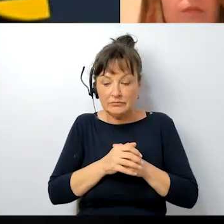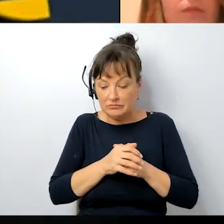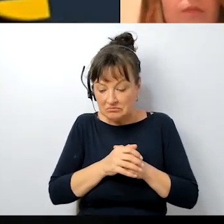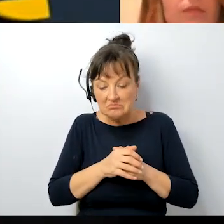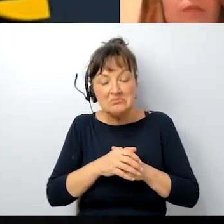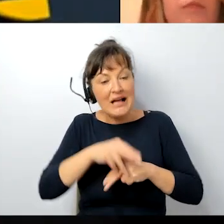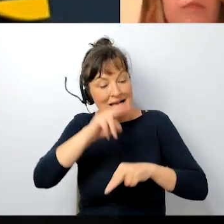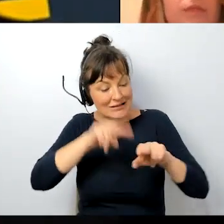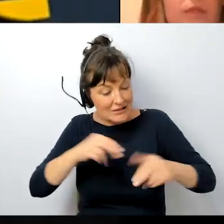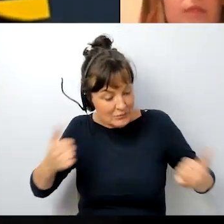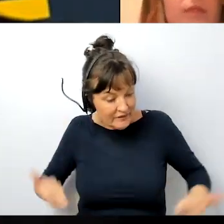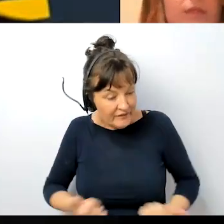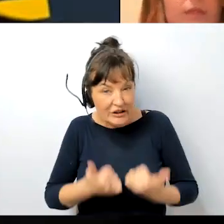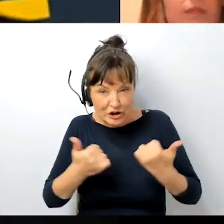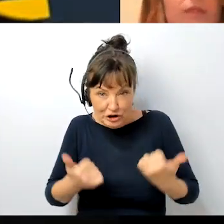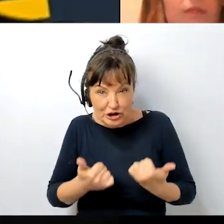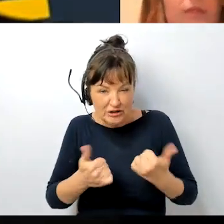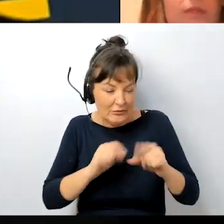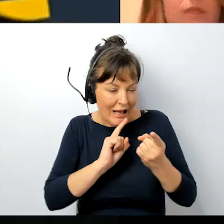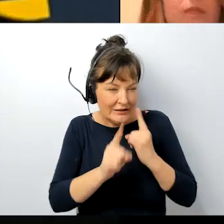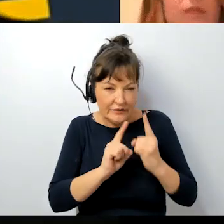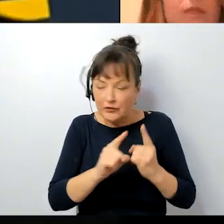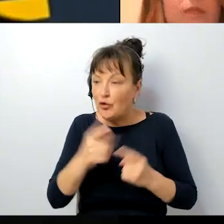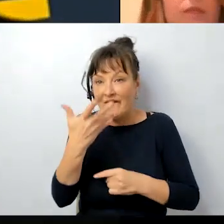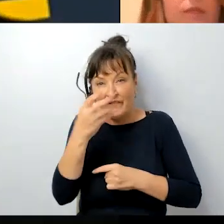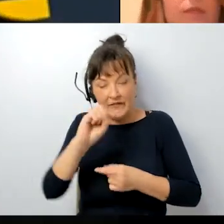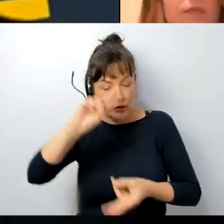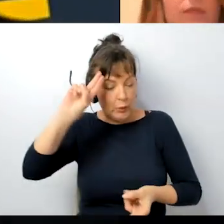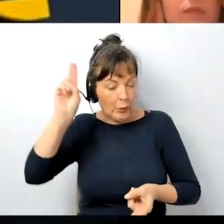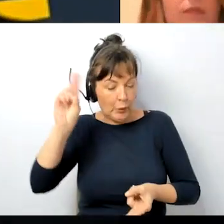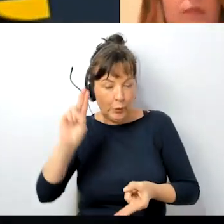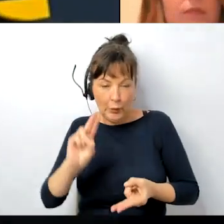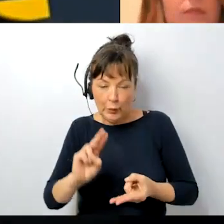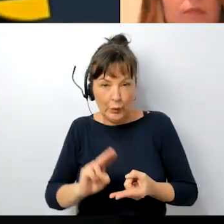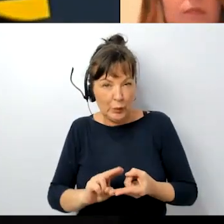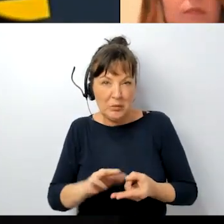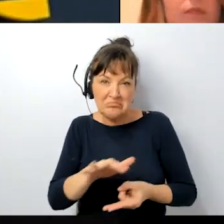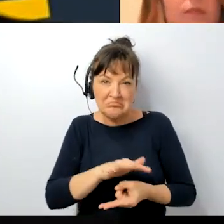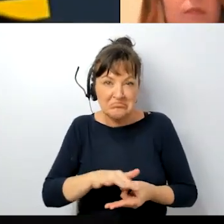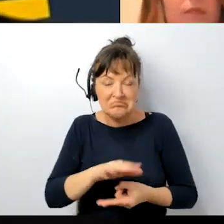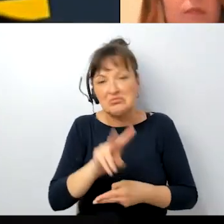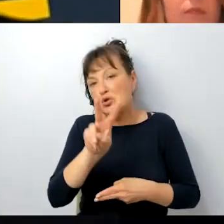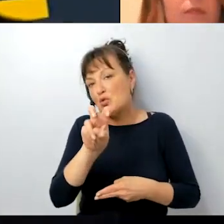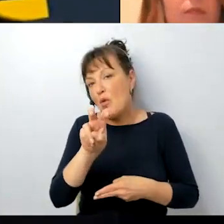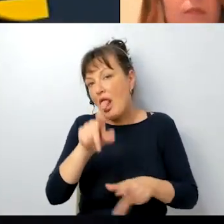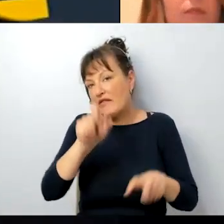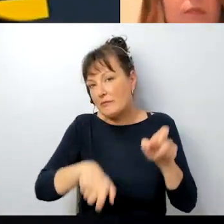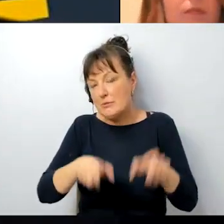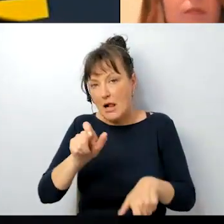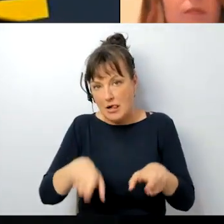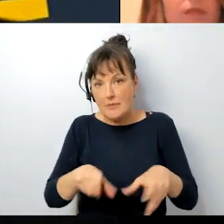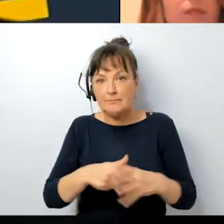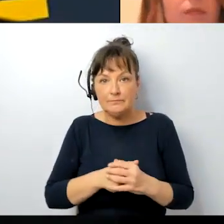so the scores then from that form of assessment centre or that interview will then be whittled